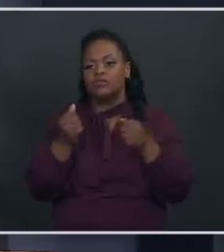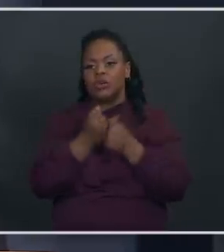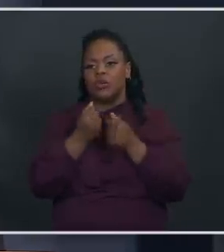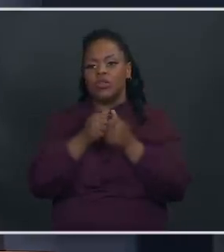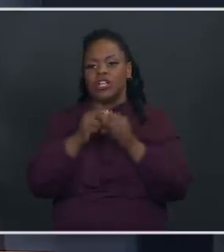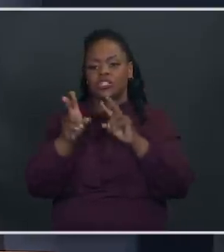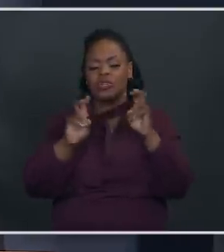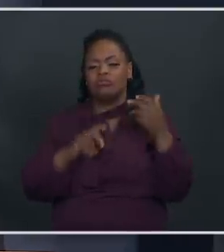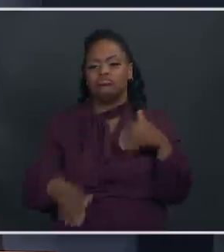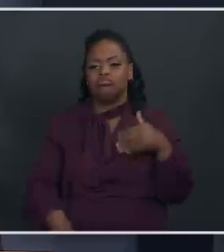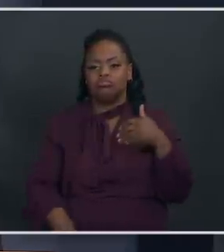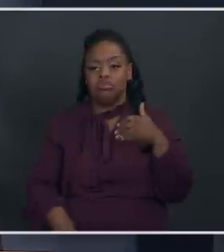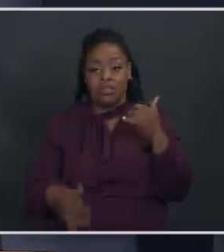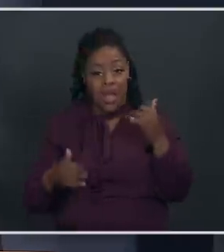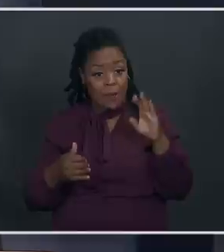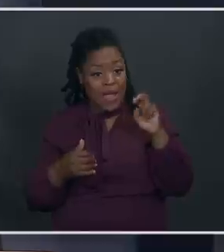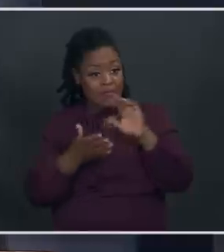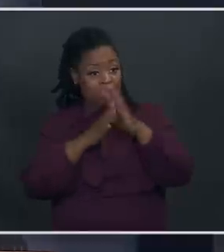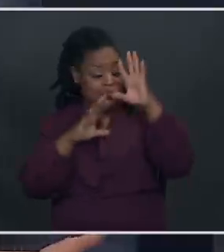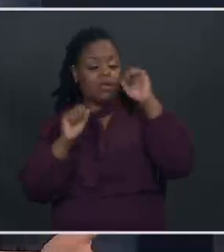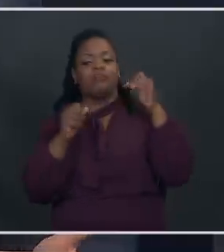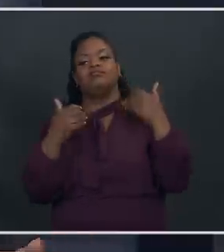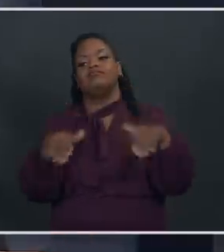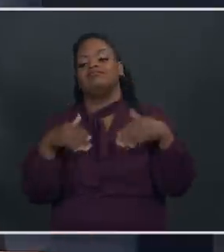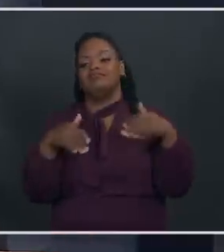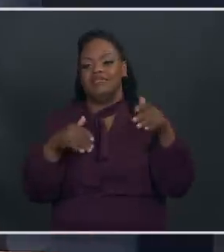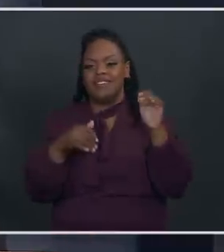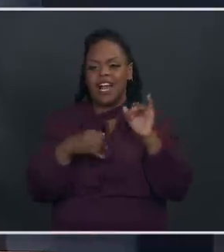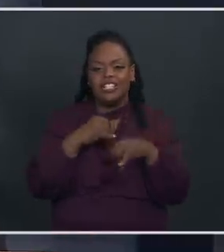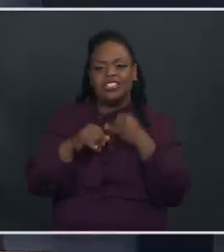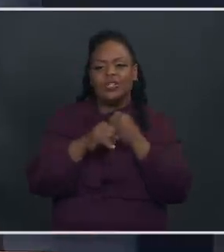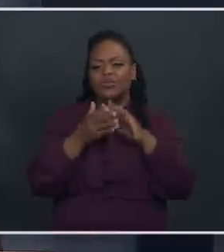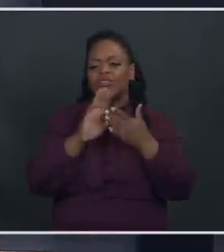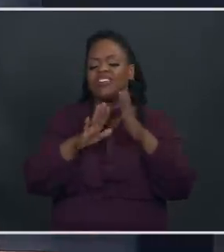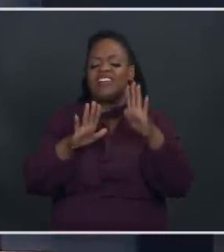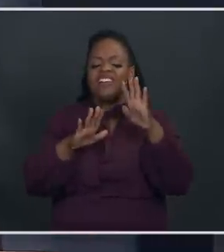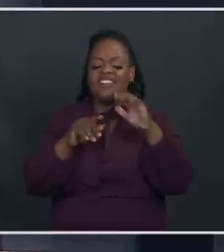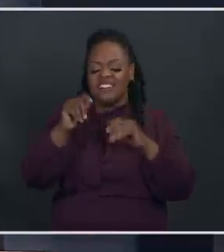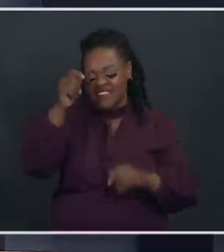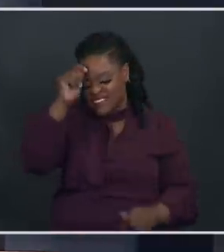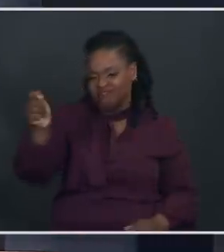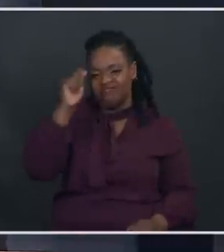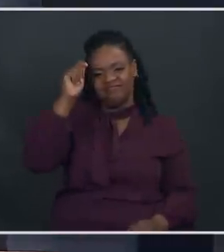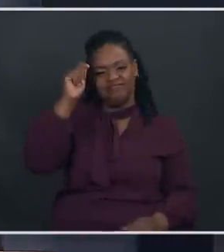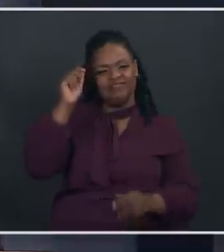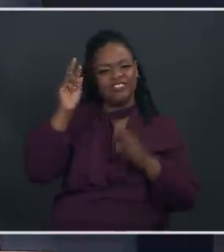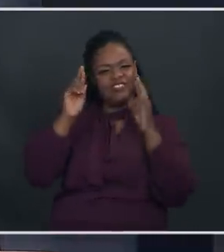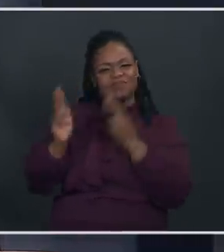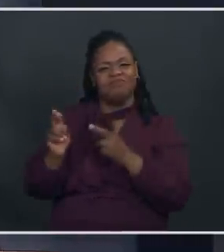this forward is enormously meaningful to the folks there. And they also know that I was deeply involved